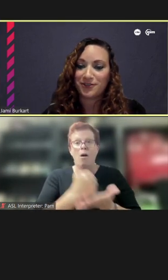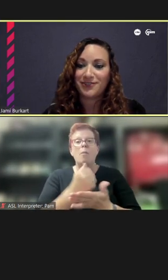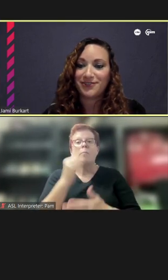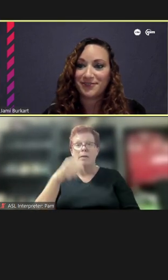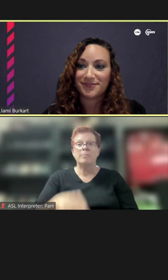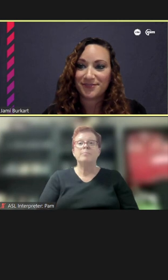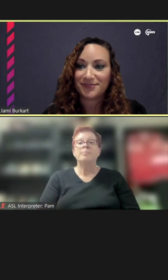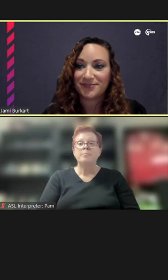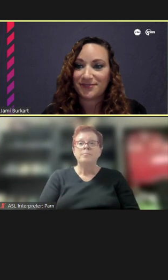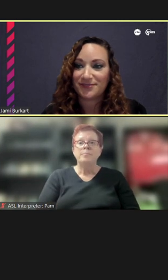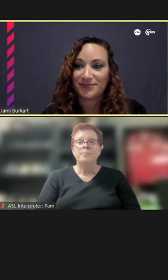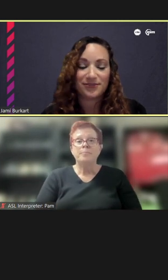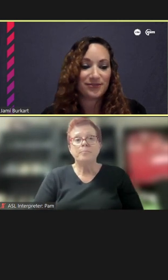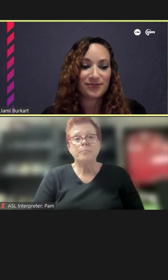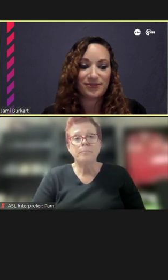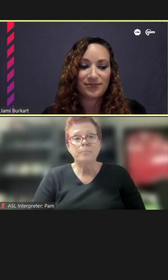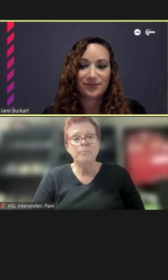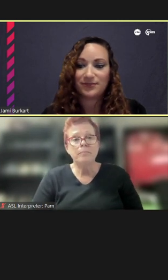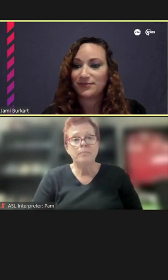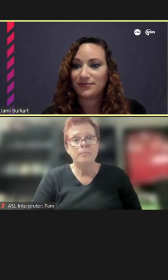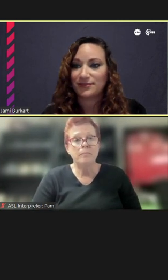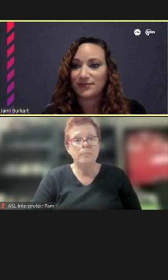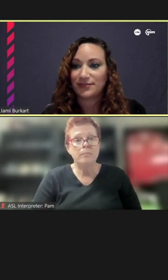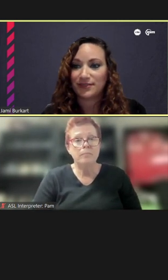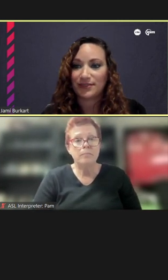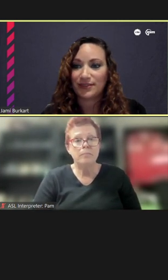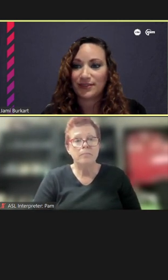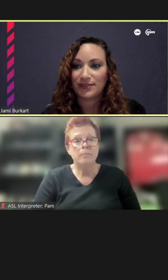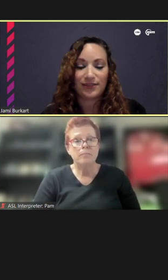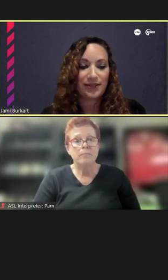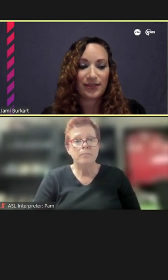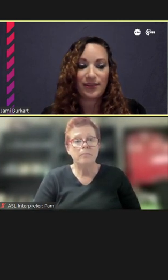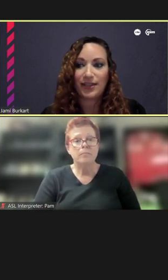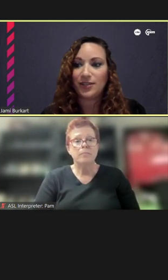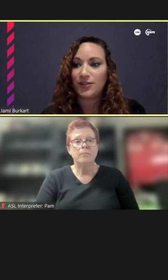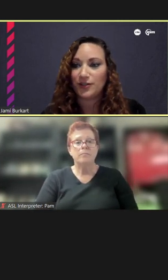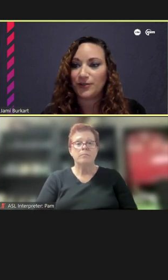Thank you.